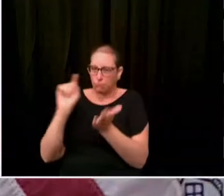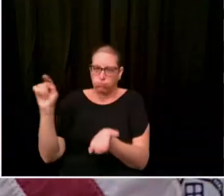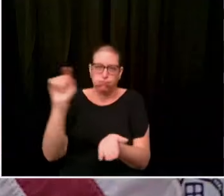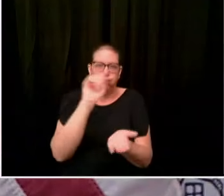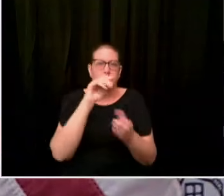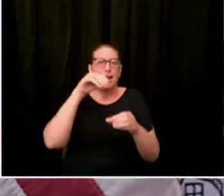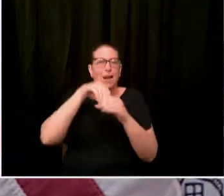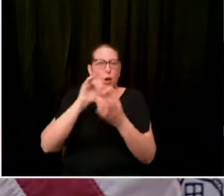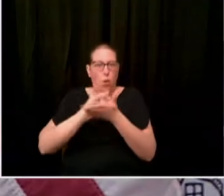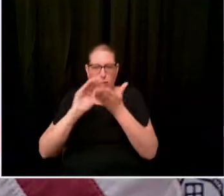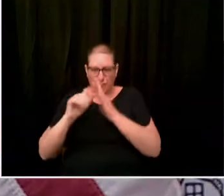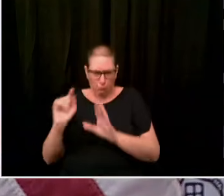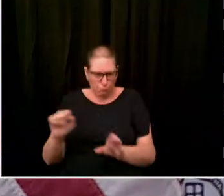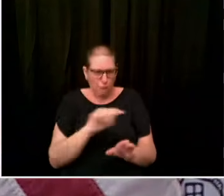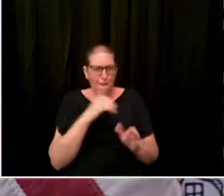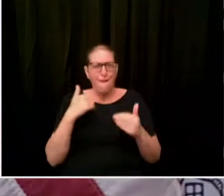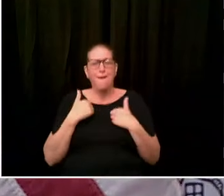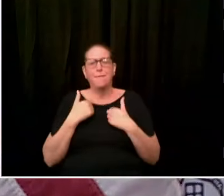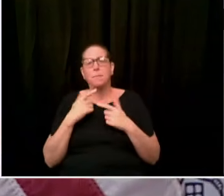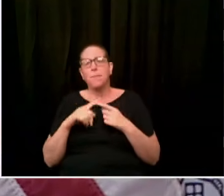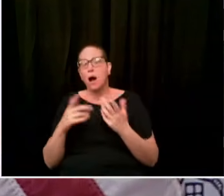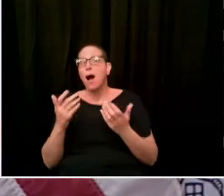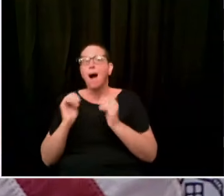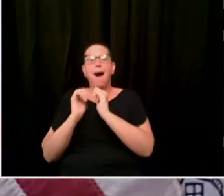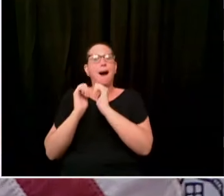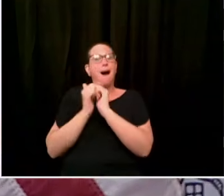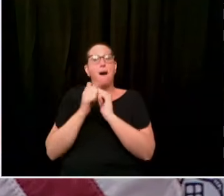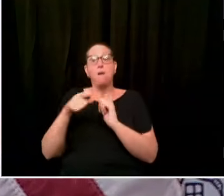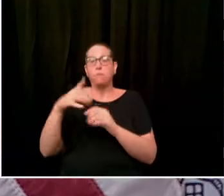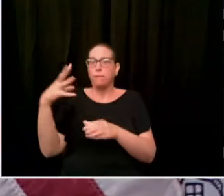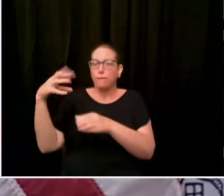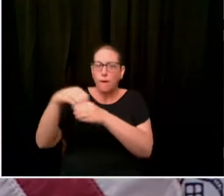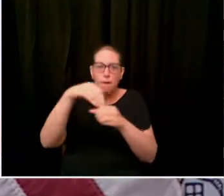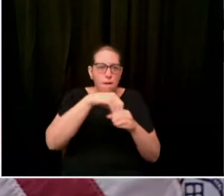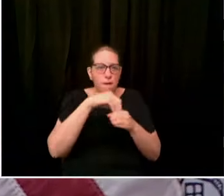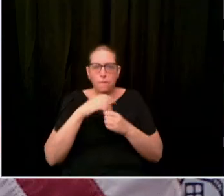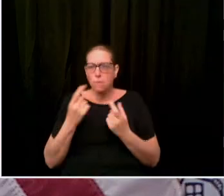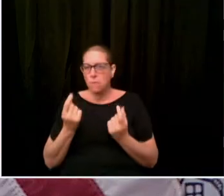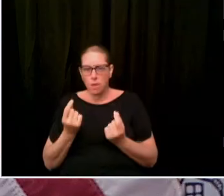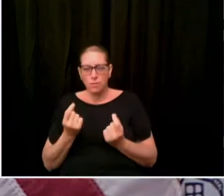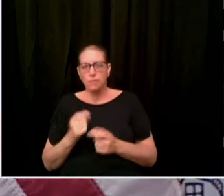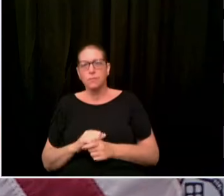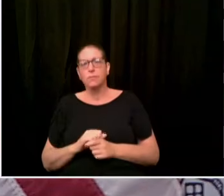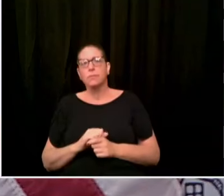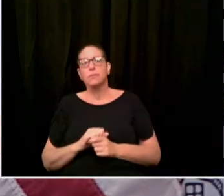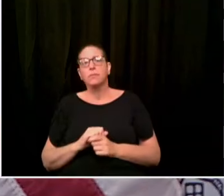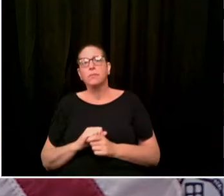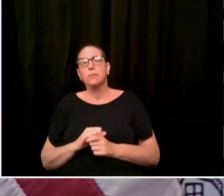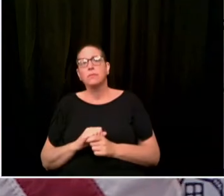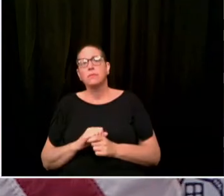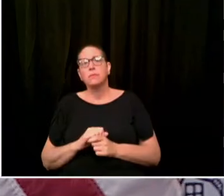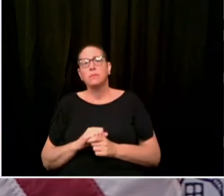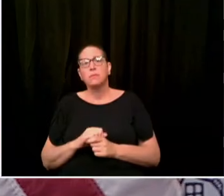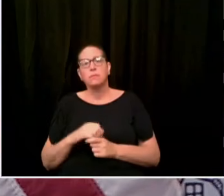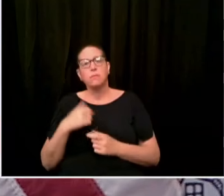ESTABLISHED CENTERS ON THE GROUND. CAN YOU SPEAK TO THAT? ABSOLUTELY. LOOK, AS YOU'VE SEEN TODAY, THE